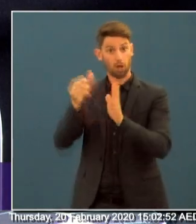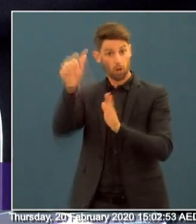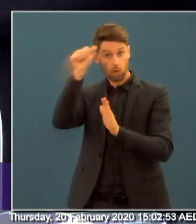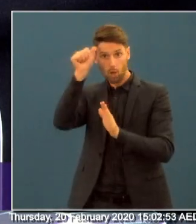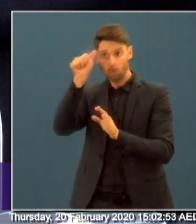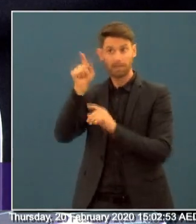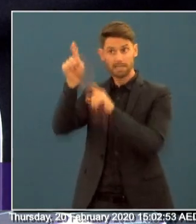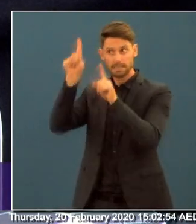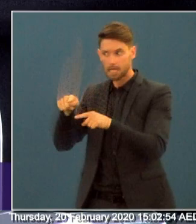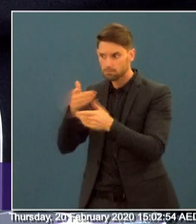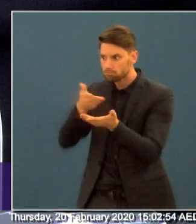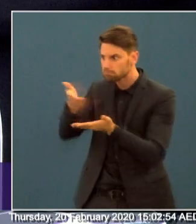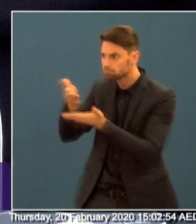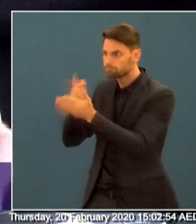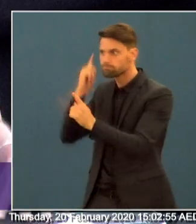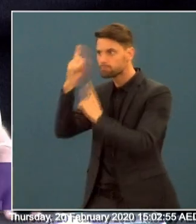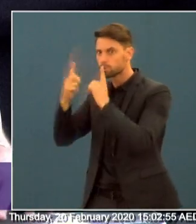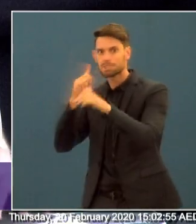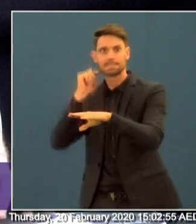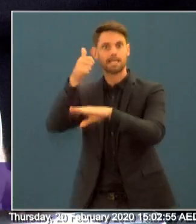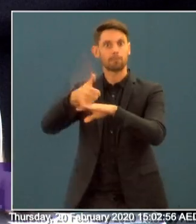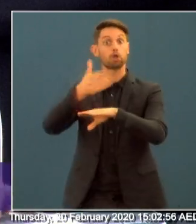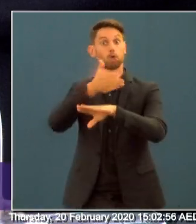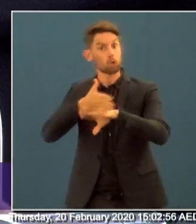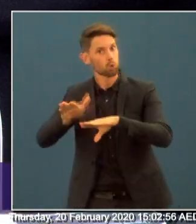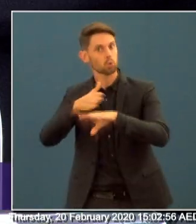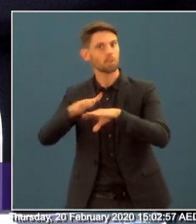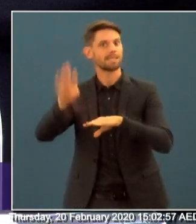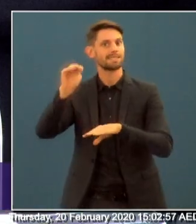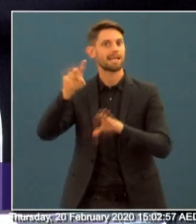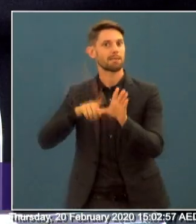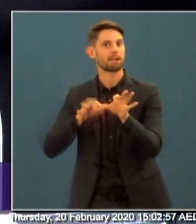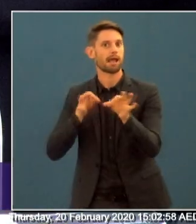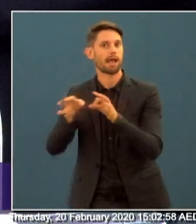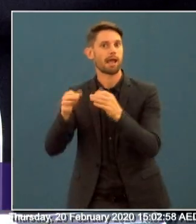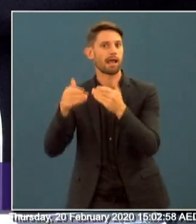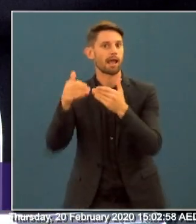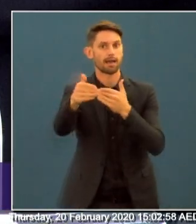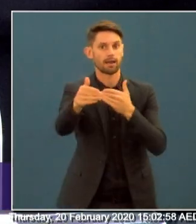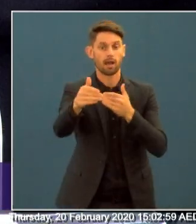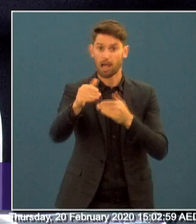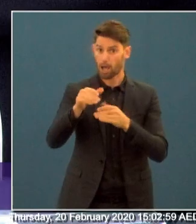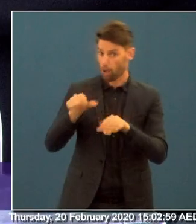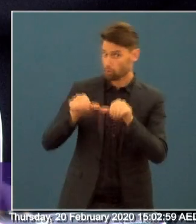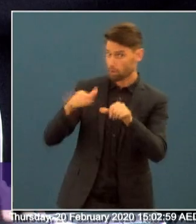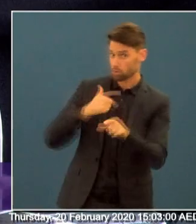with consultation in preparation for a new 10-year plan. And if I may refer to that document? Certainly.